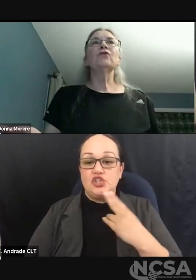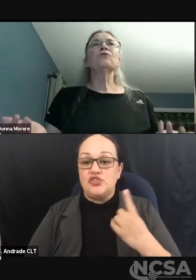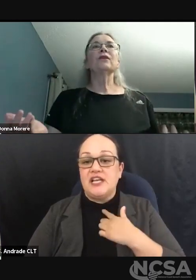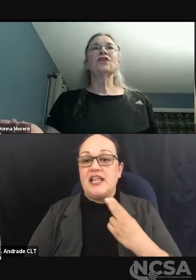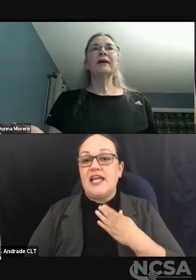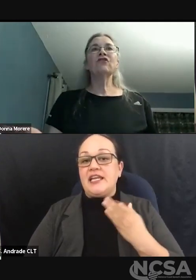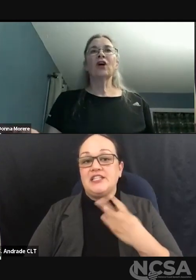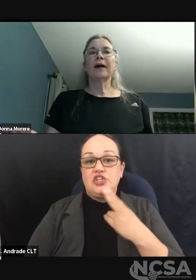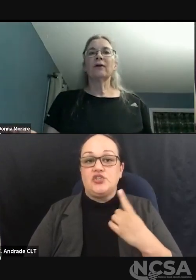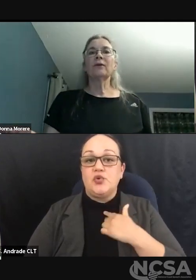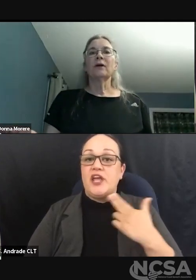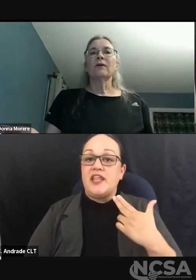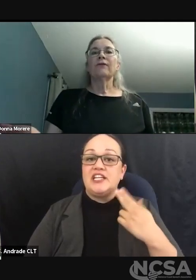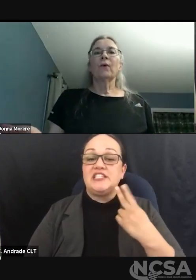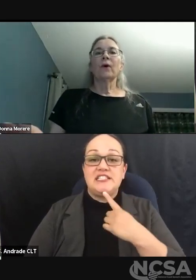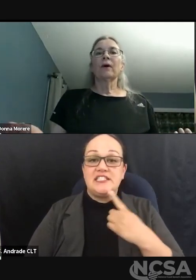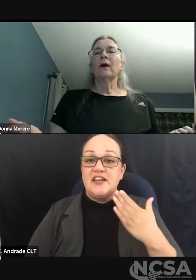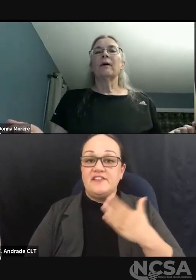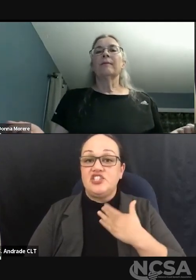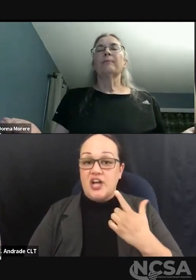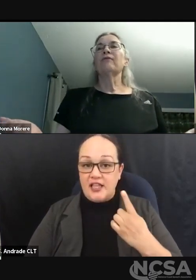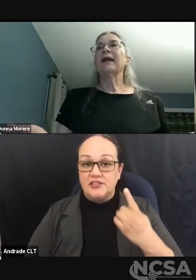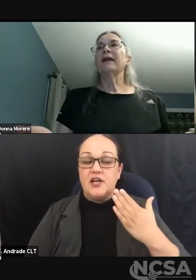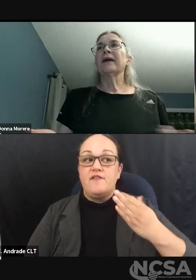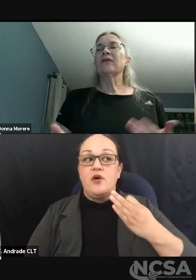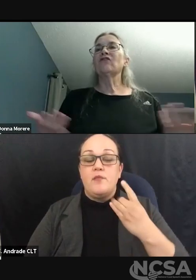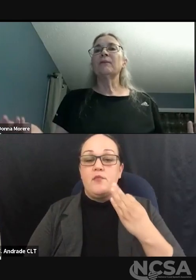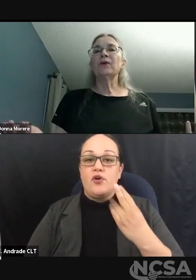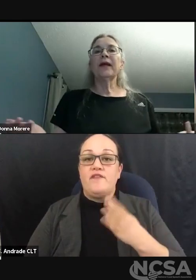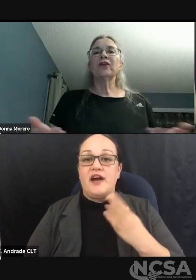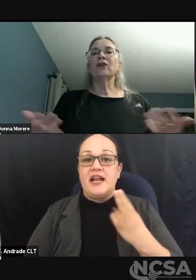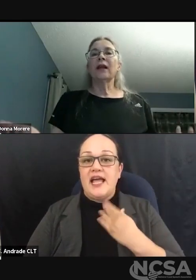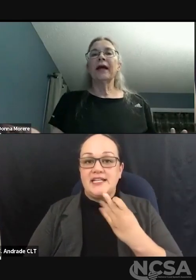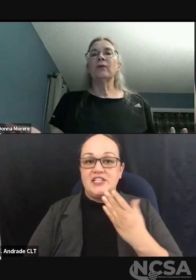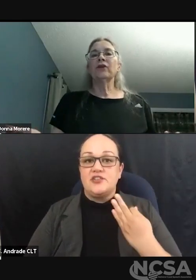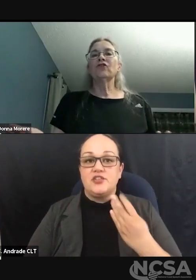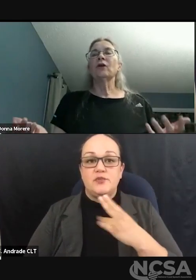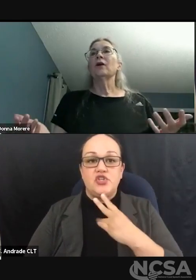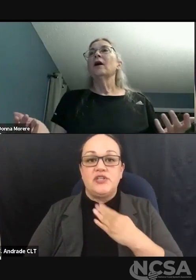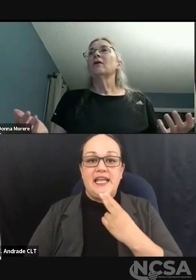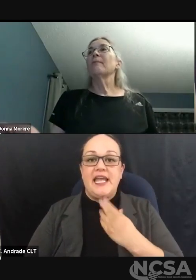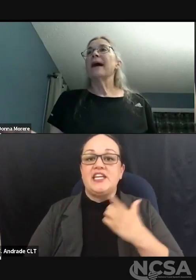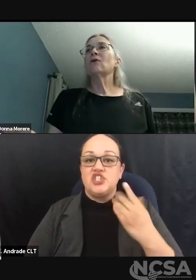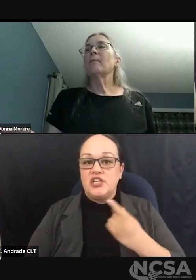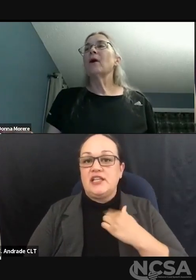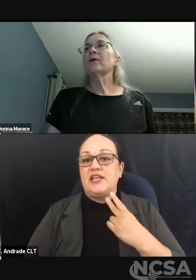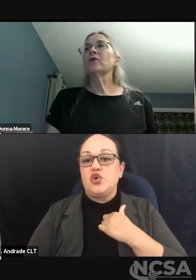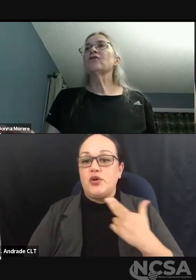used with the deaf child for providing access to communication, language, grammatical markers,